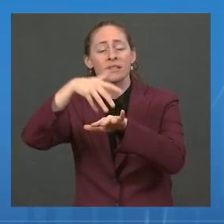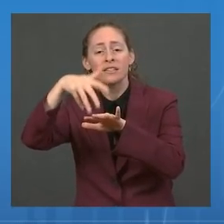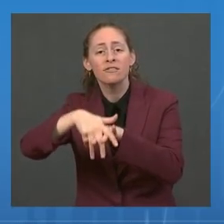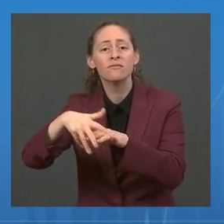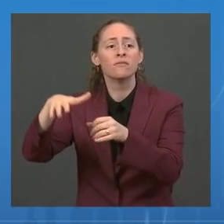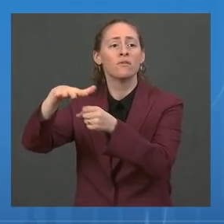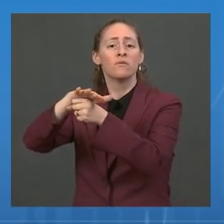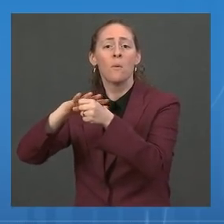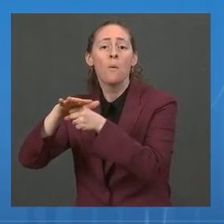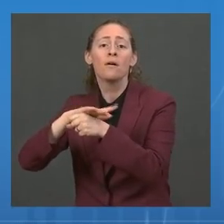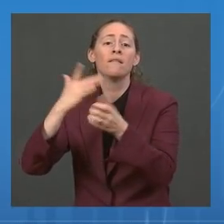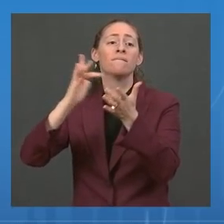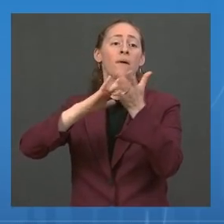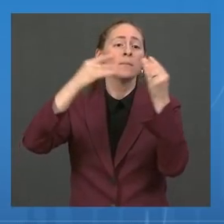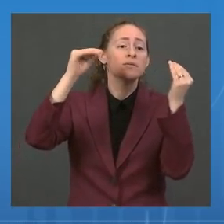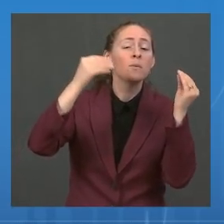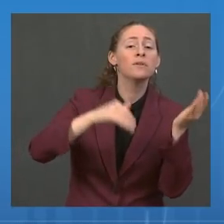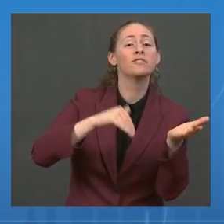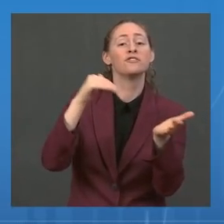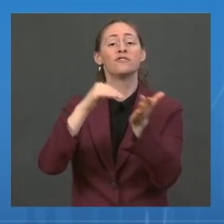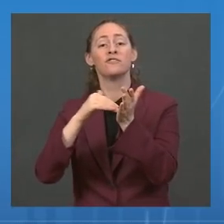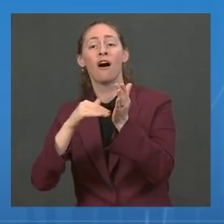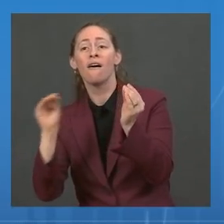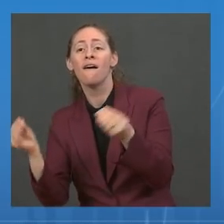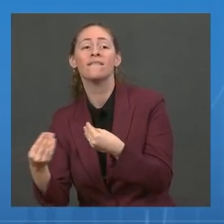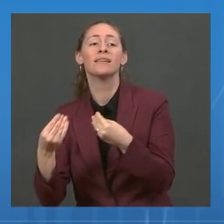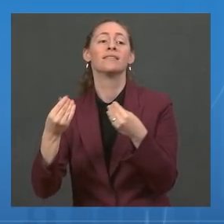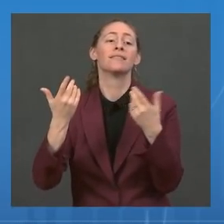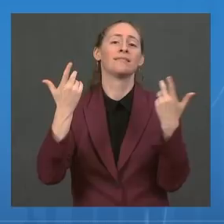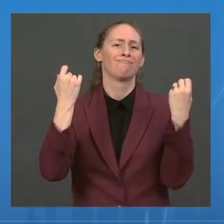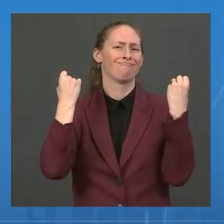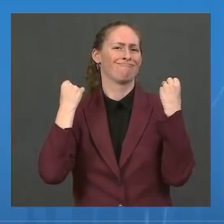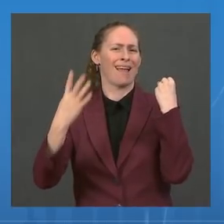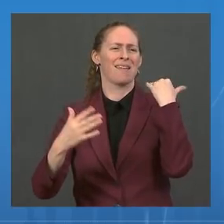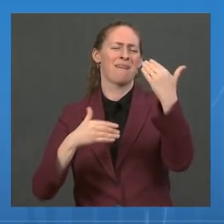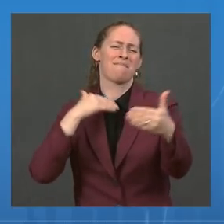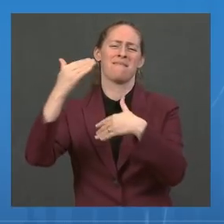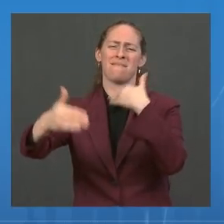doctors and other providers to get millions of eligible Americans their booster.